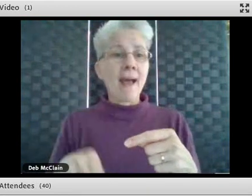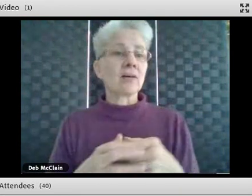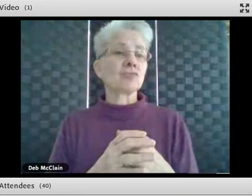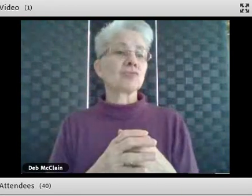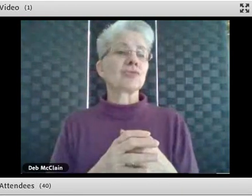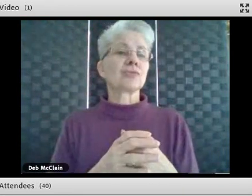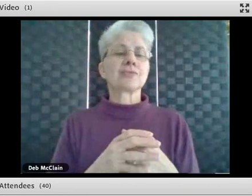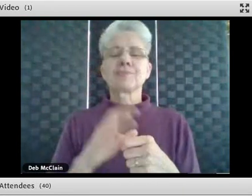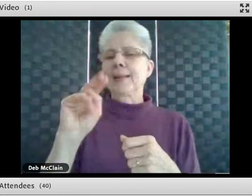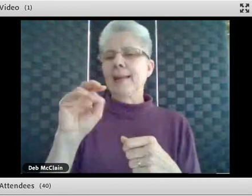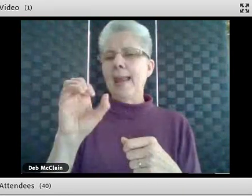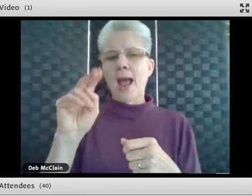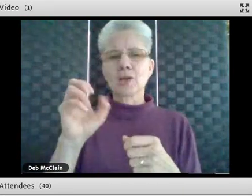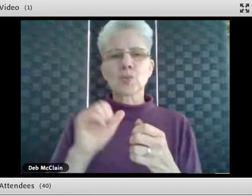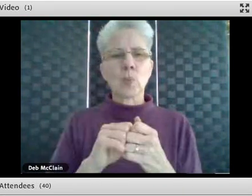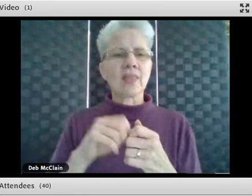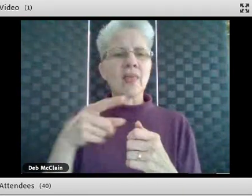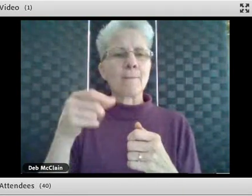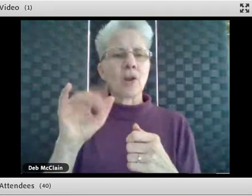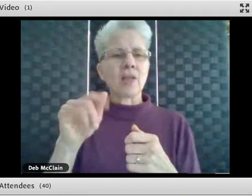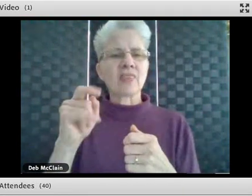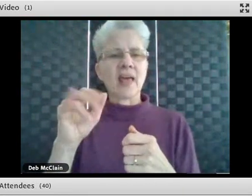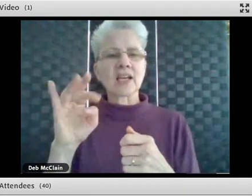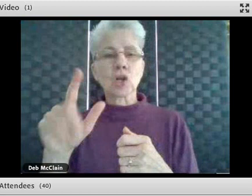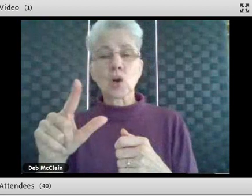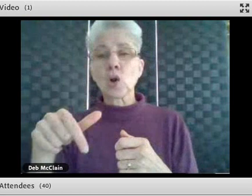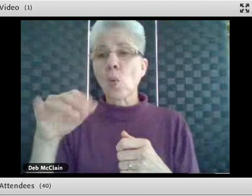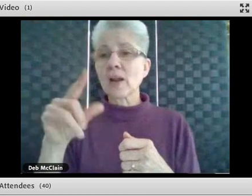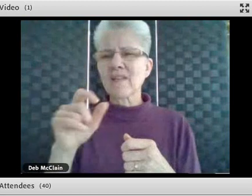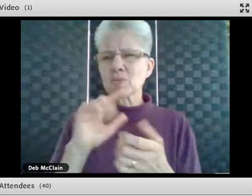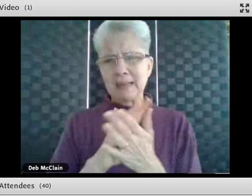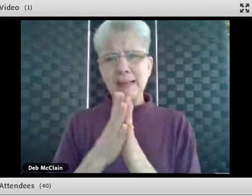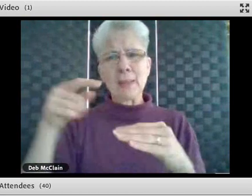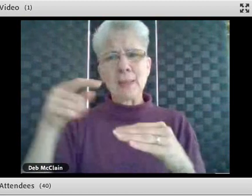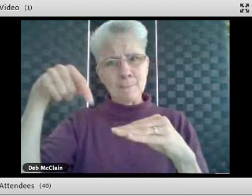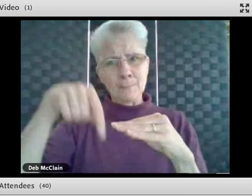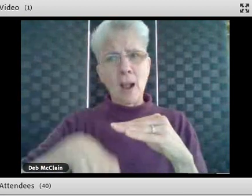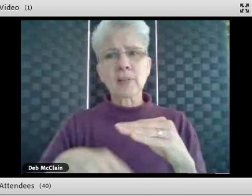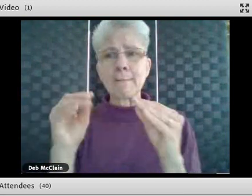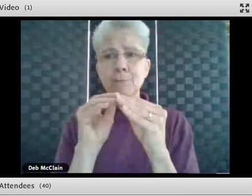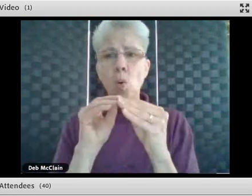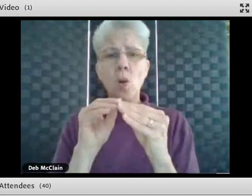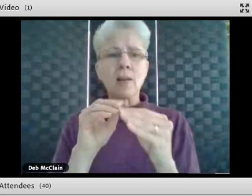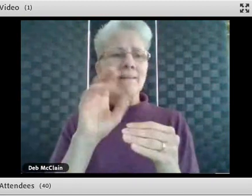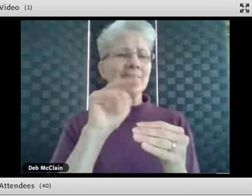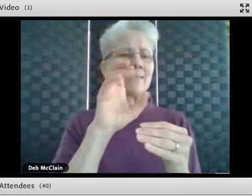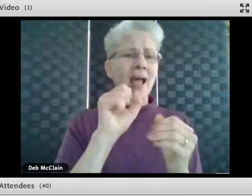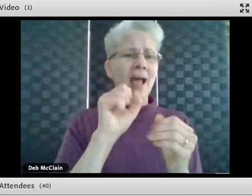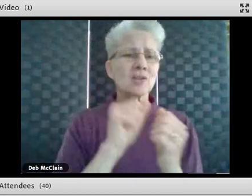we talked about that. But they can also get quite complicated, like nouns with adjectives, like "gifted children,"